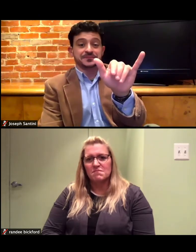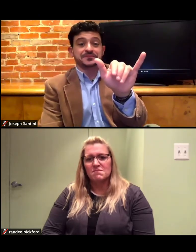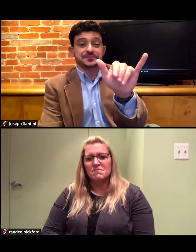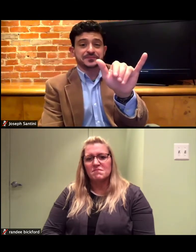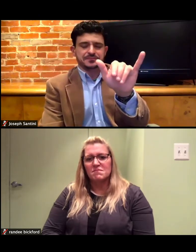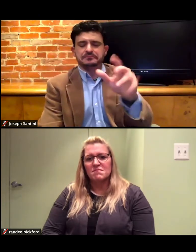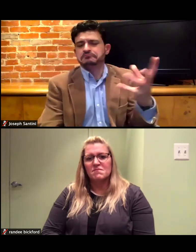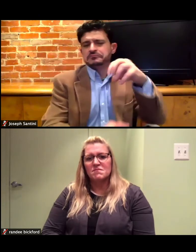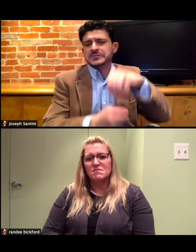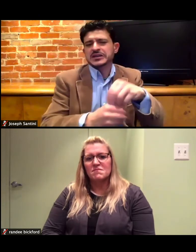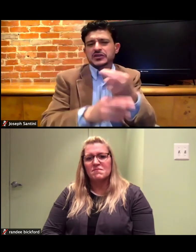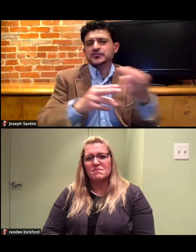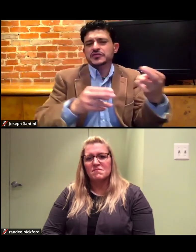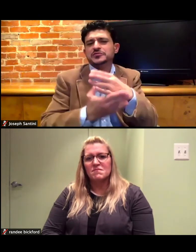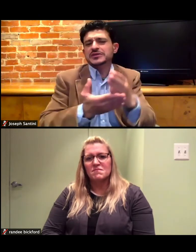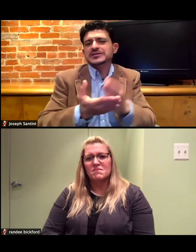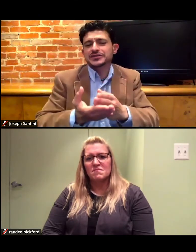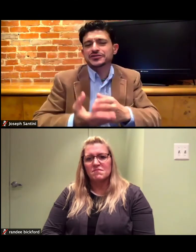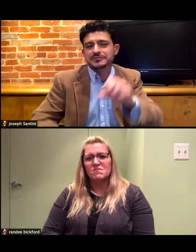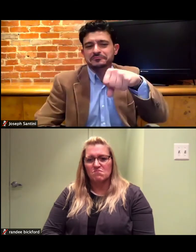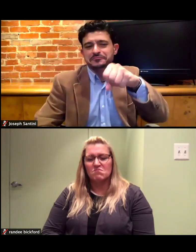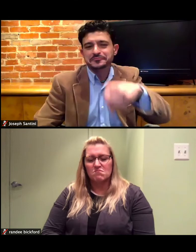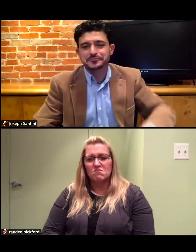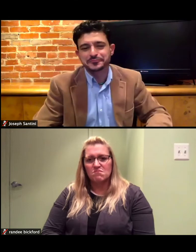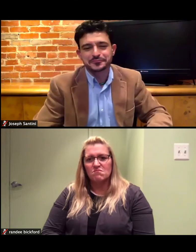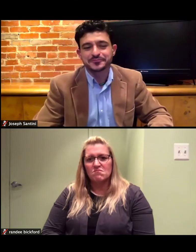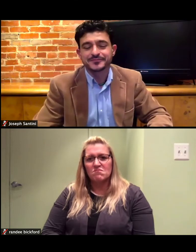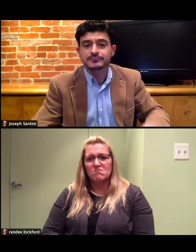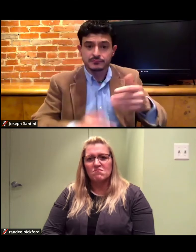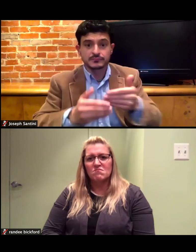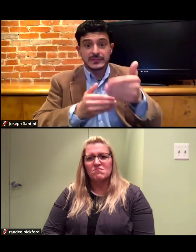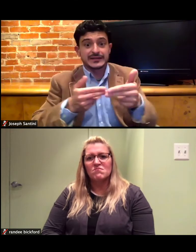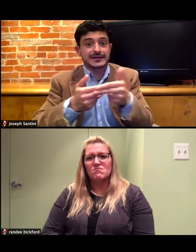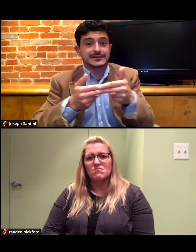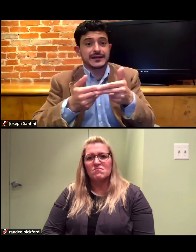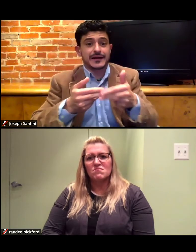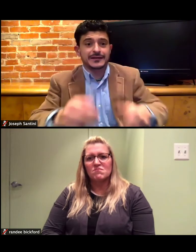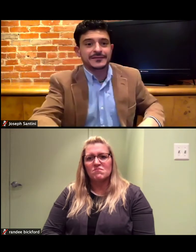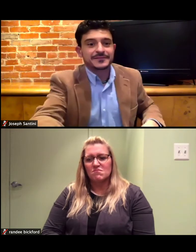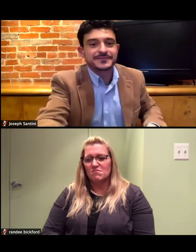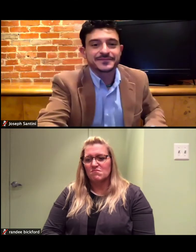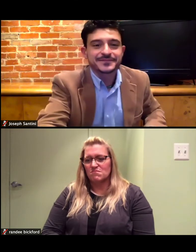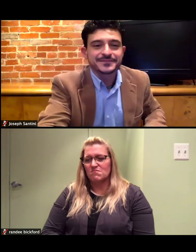strategy is one. that's included in the resources at the end. You'll be able to see all of those